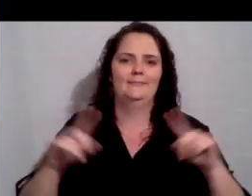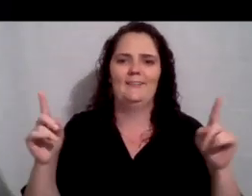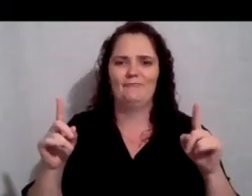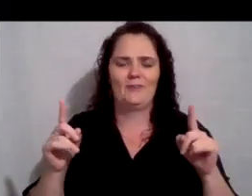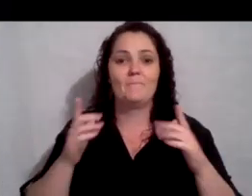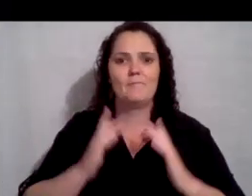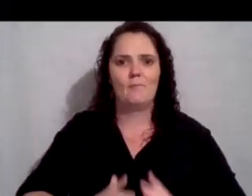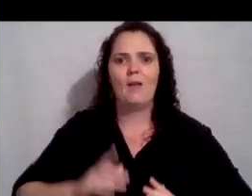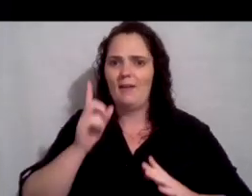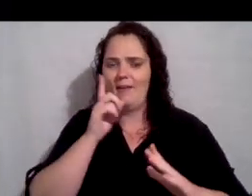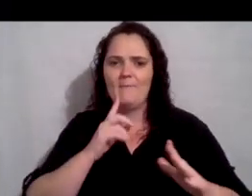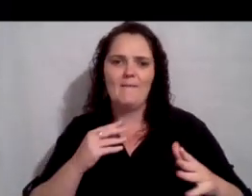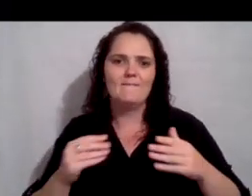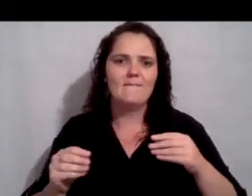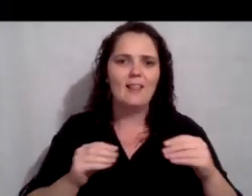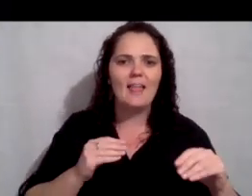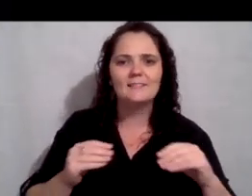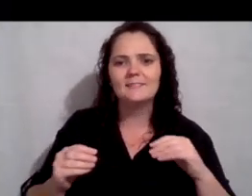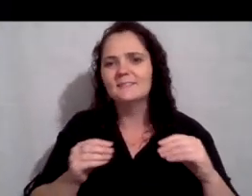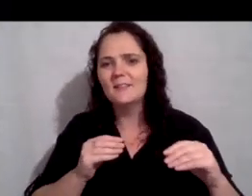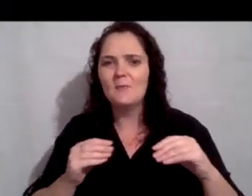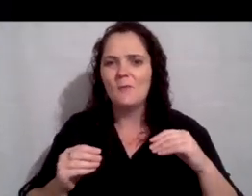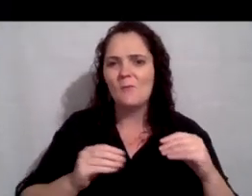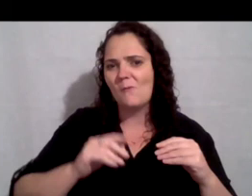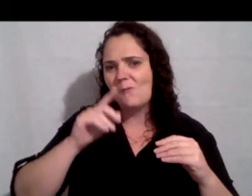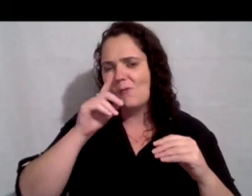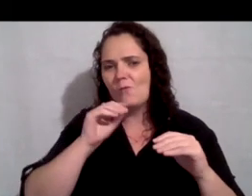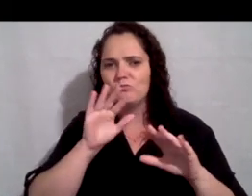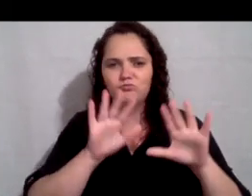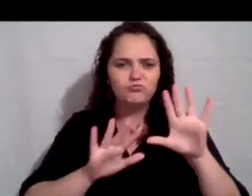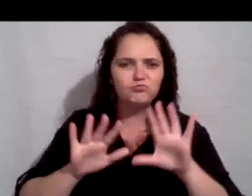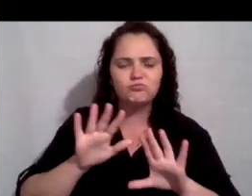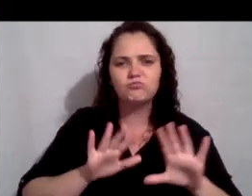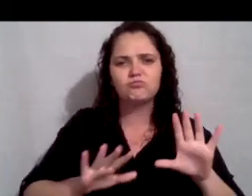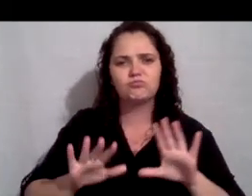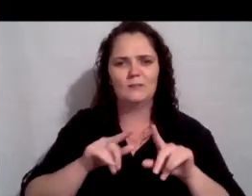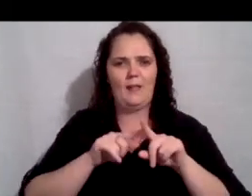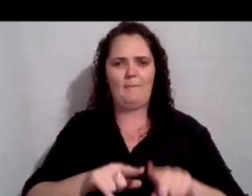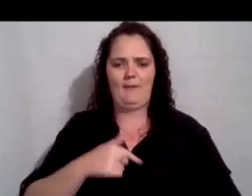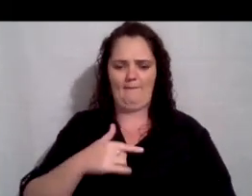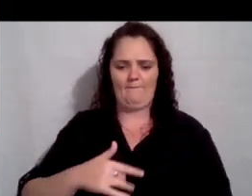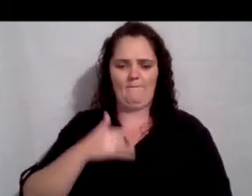as something which is flexible, as something which can be distorted and something which is very responsive in your approach to it.